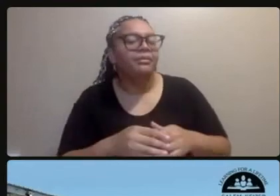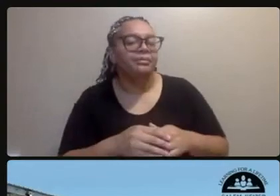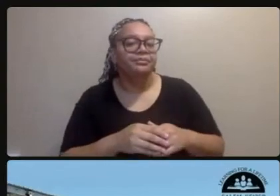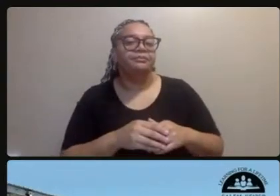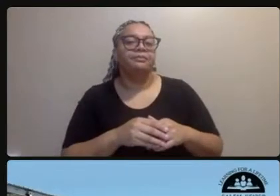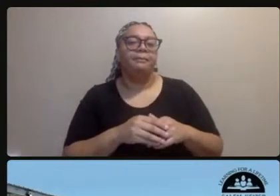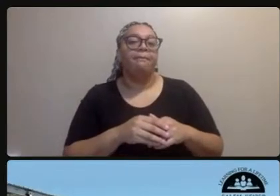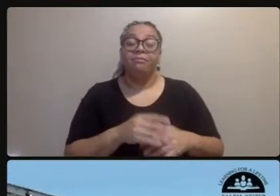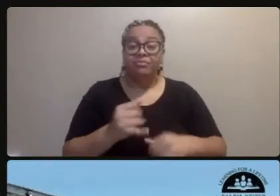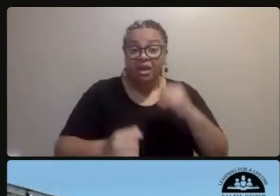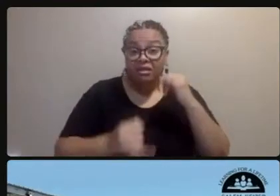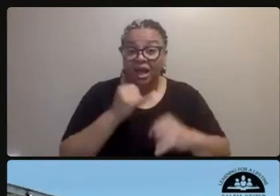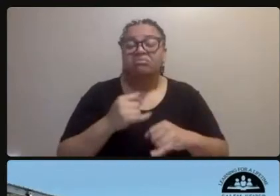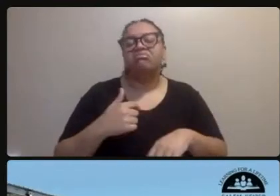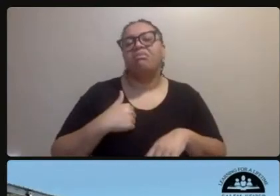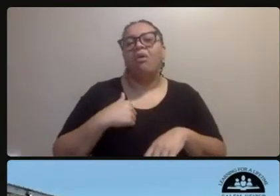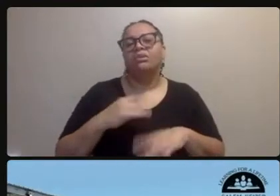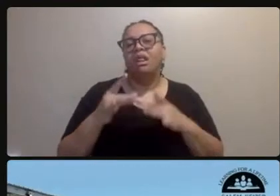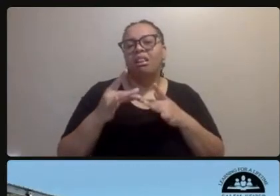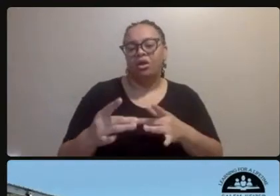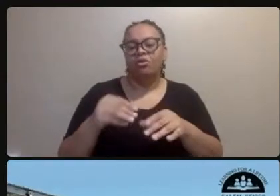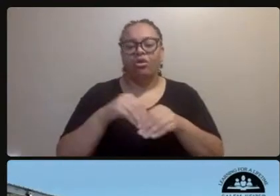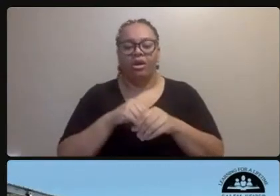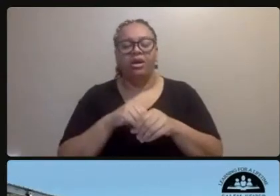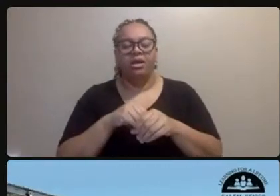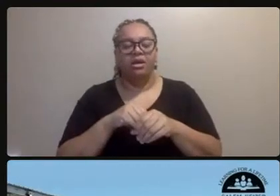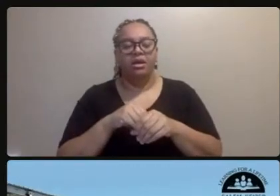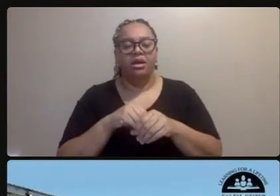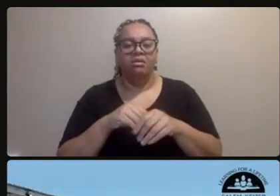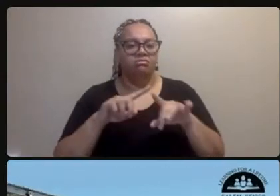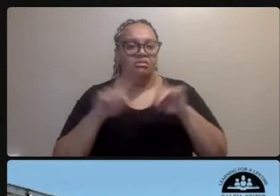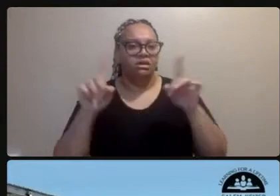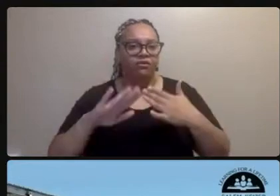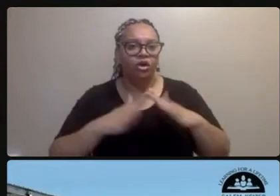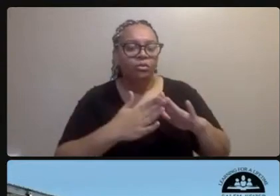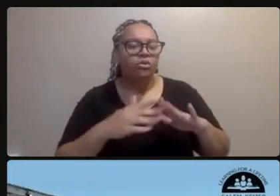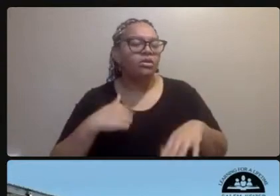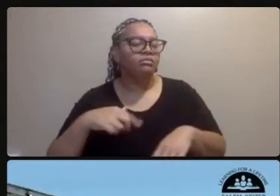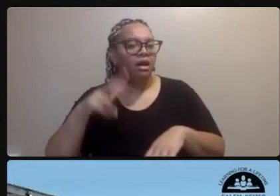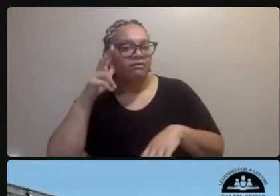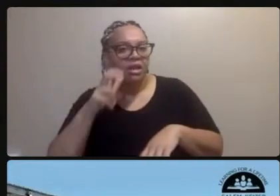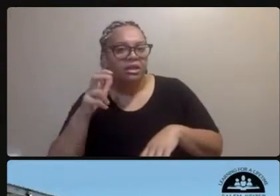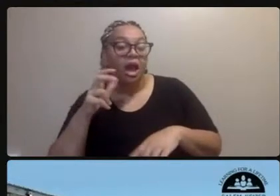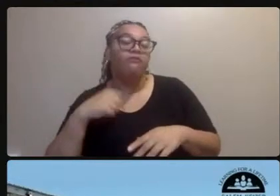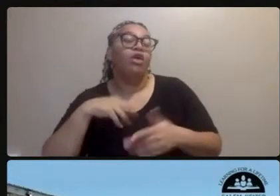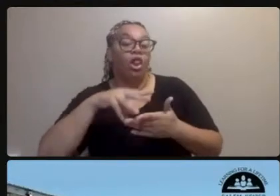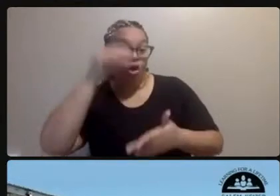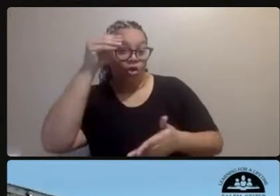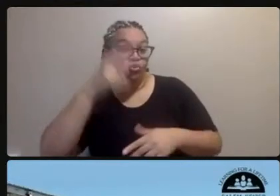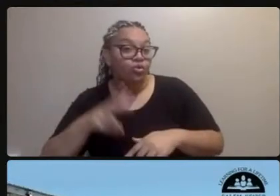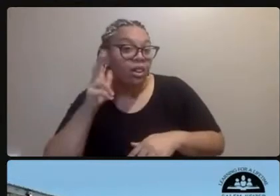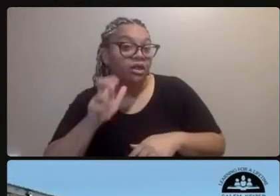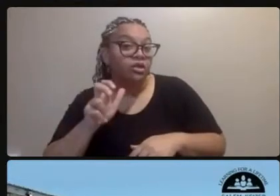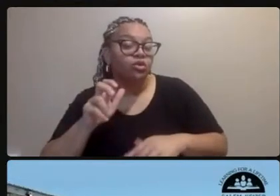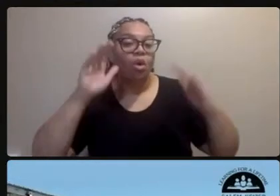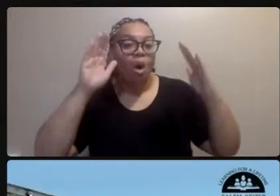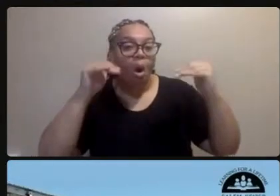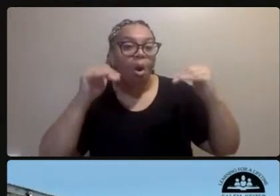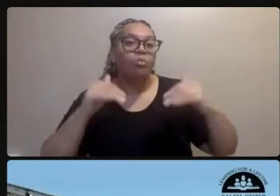CHALLENGING TIMES I BELIEVE I CONTRIBUTE IN THAT WAY.